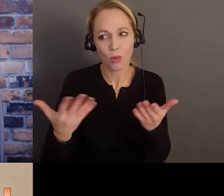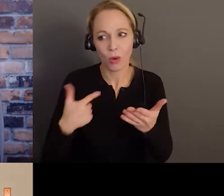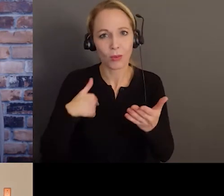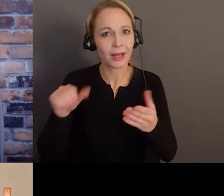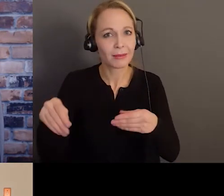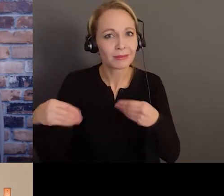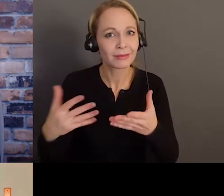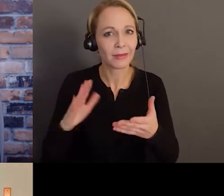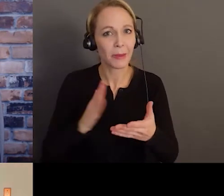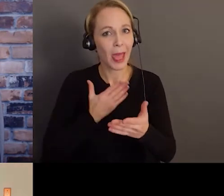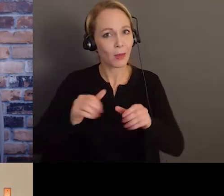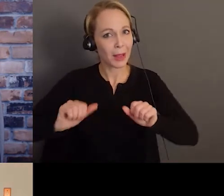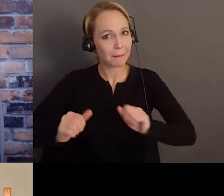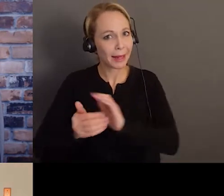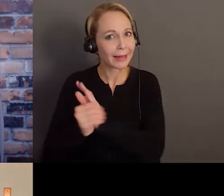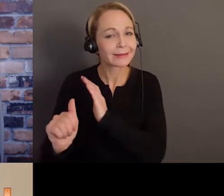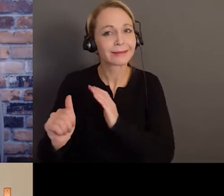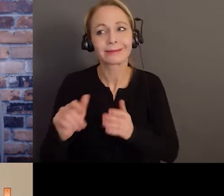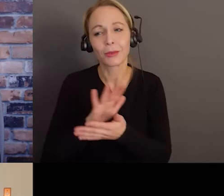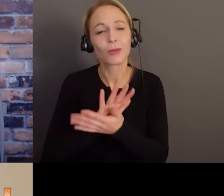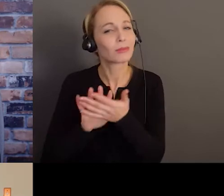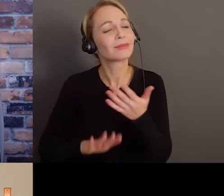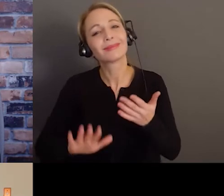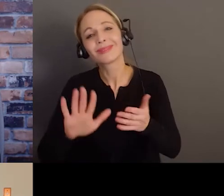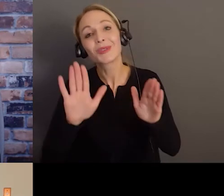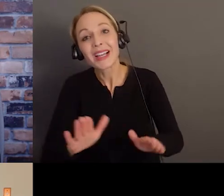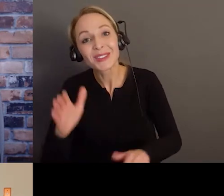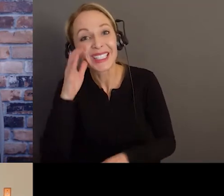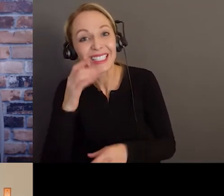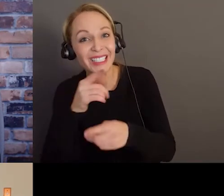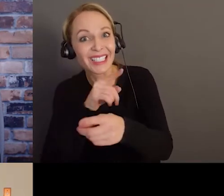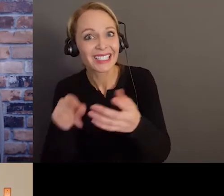SO IT'S GREAT TO HEAR THE INTEREST THERE.